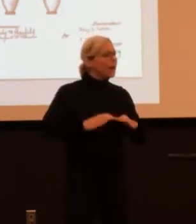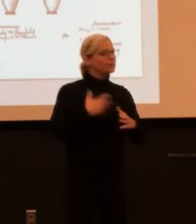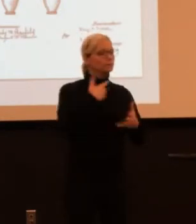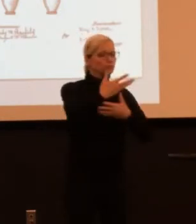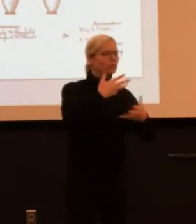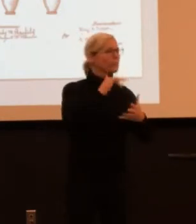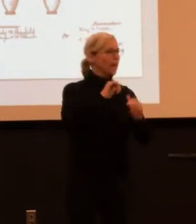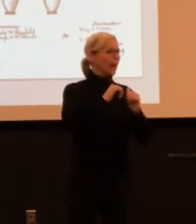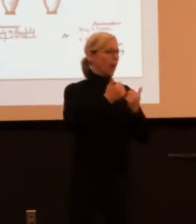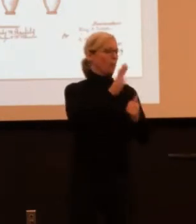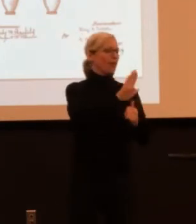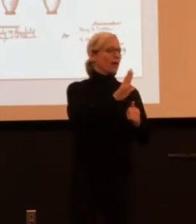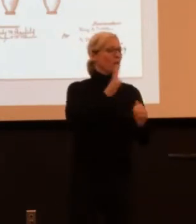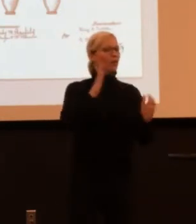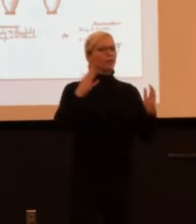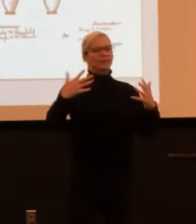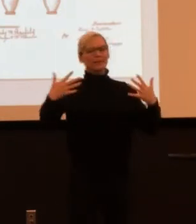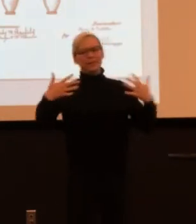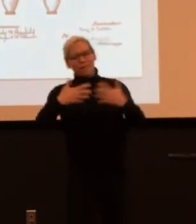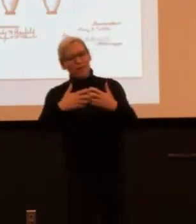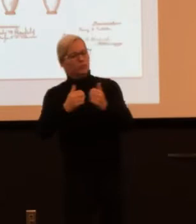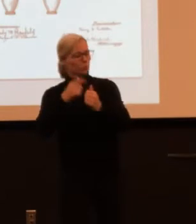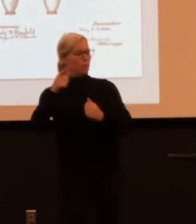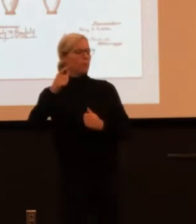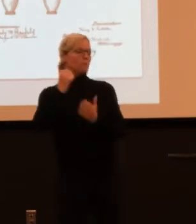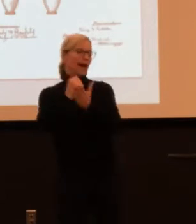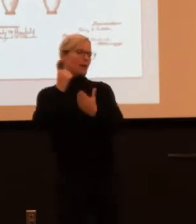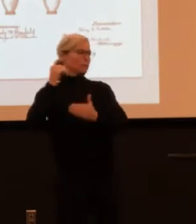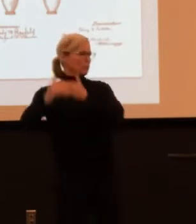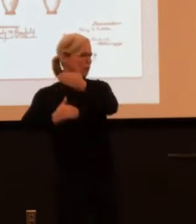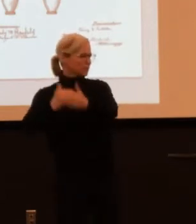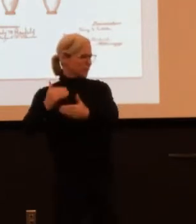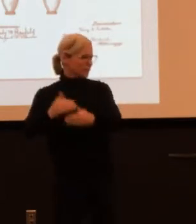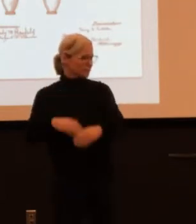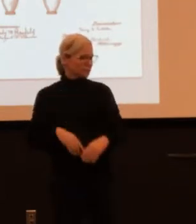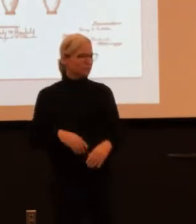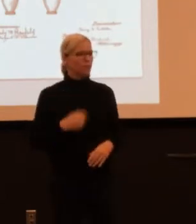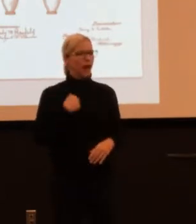a lot about what's involved in even determining whether